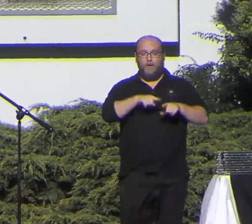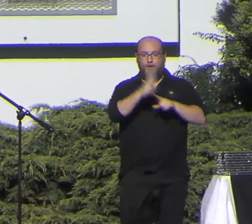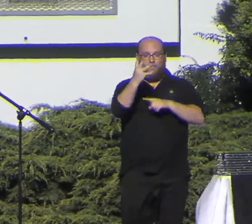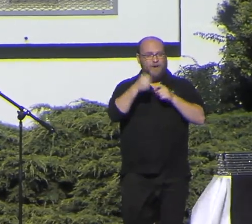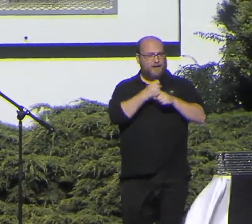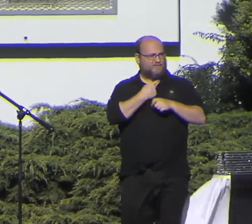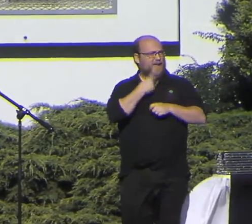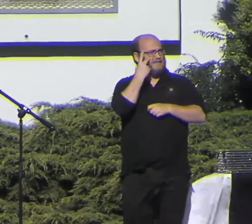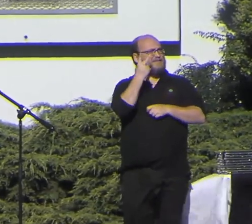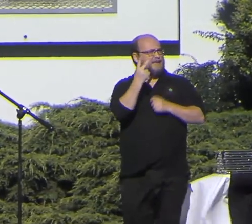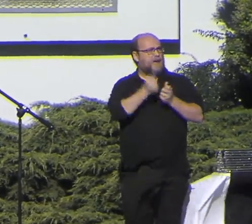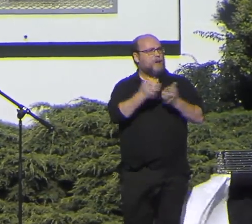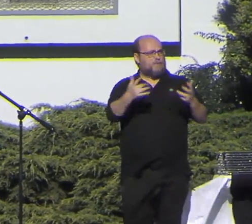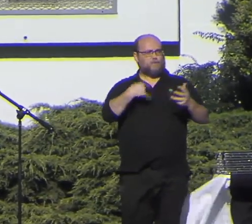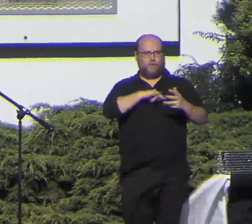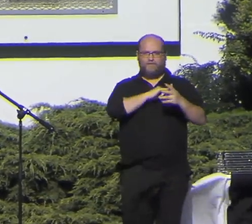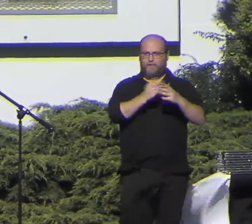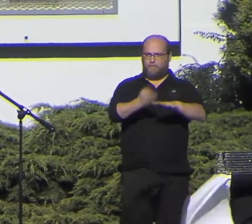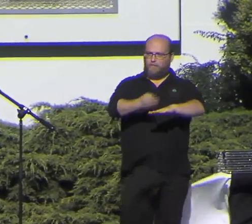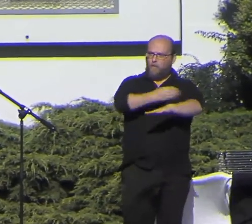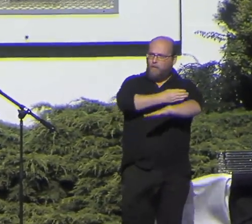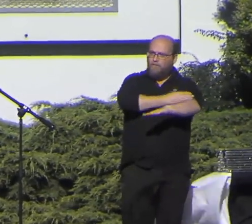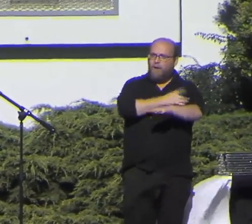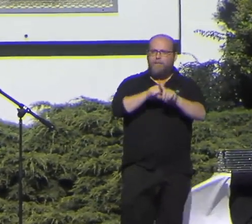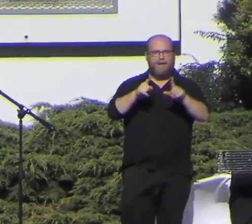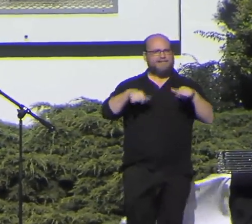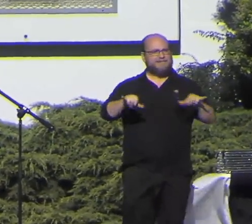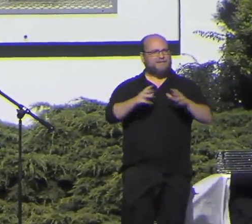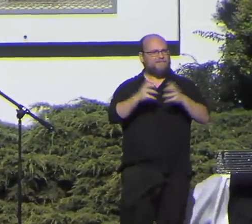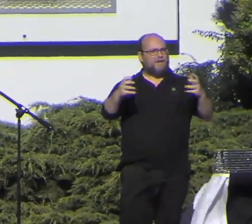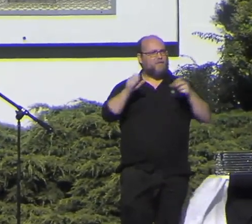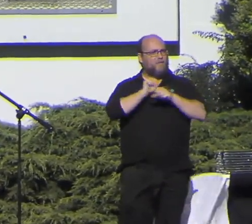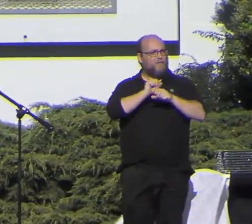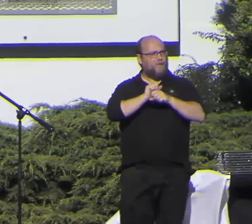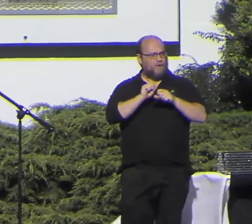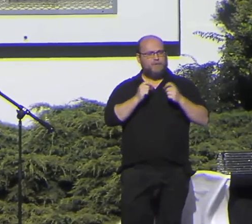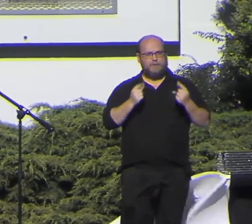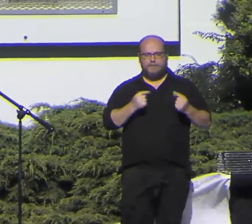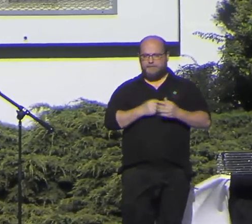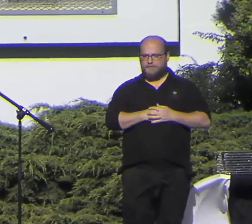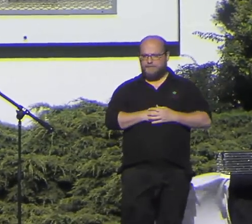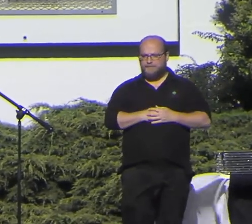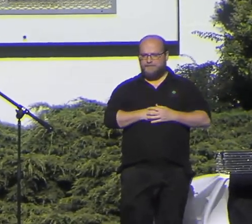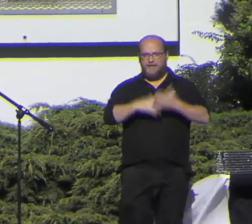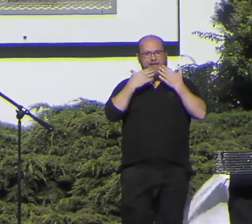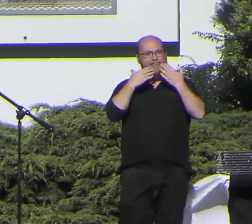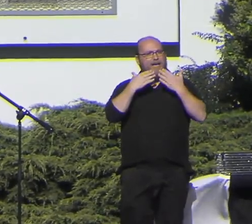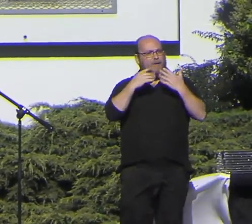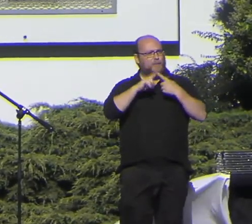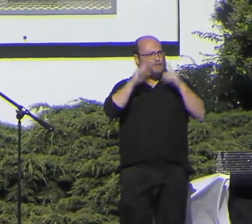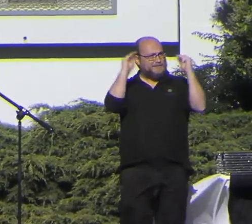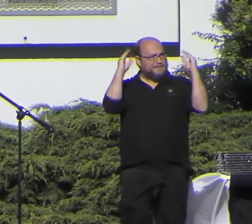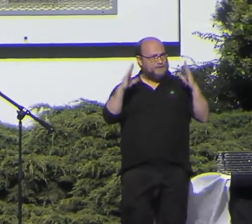There's still so much work to do and I also want to appreciate the work that has been done. Thank you to the teachers and students who have